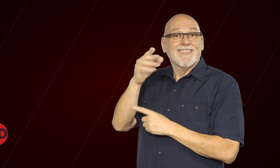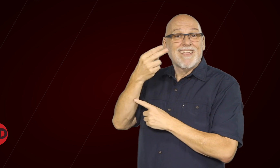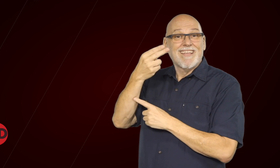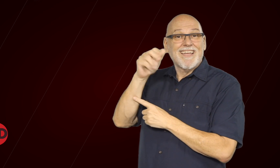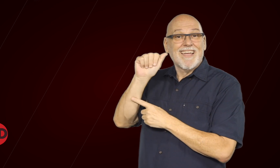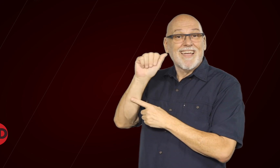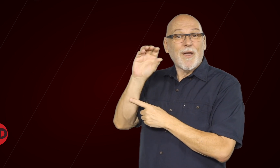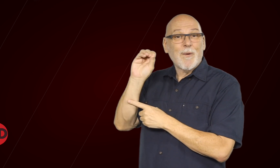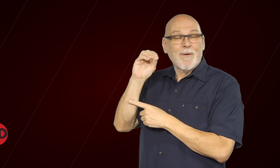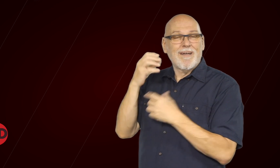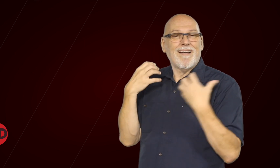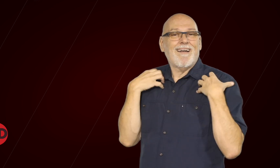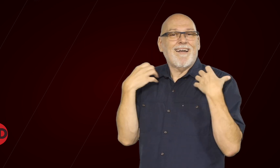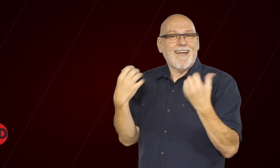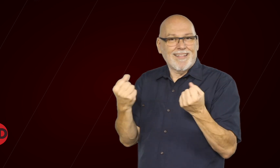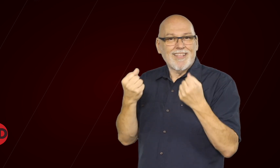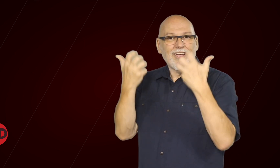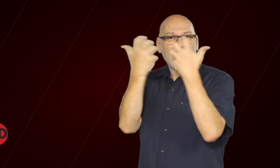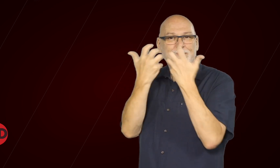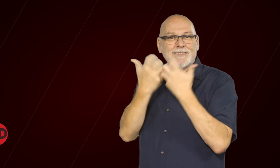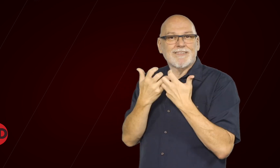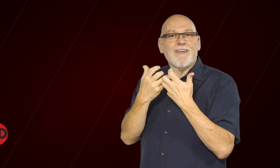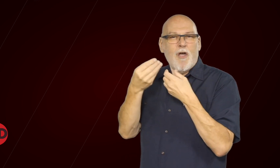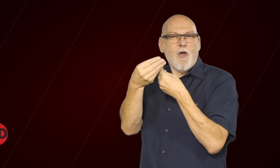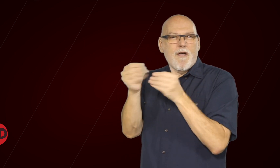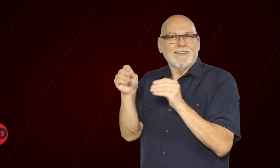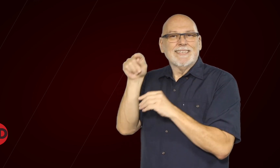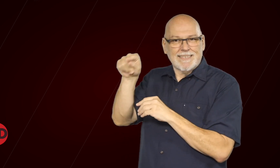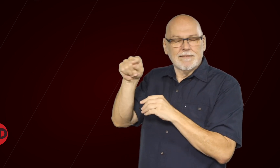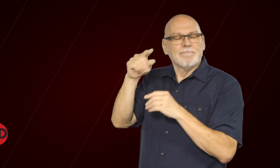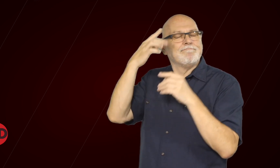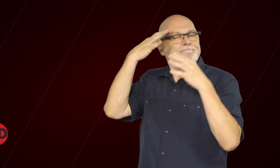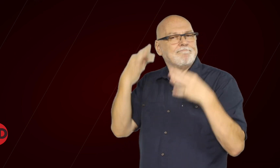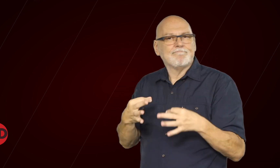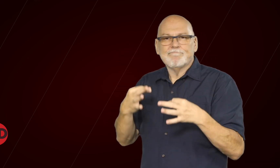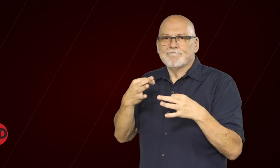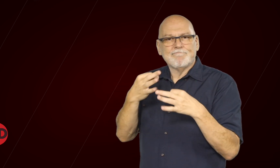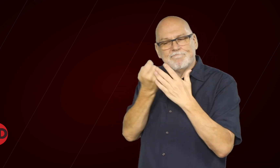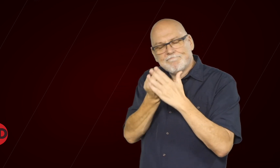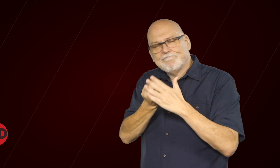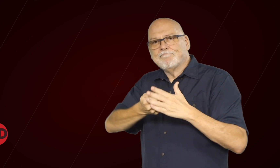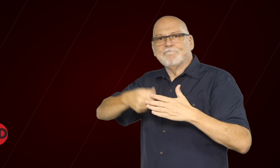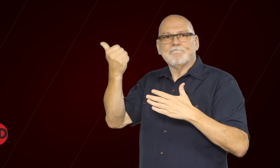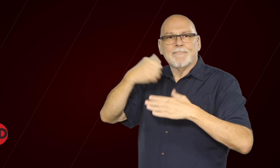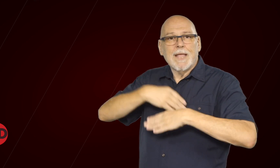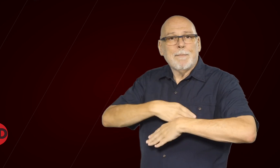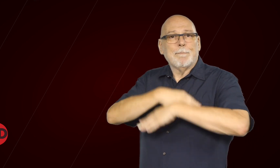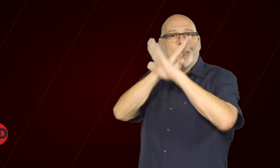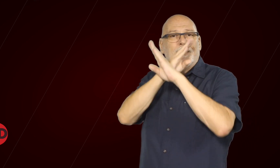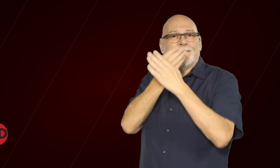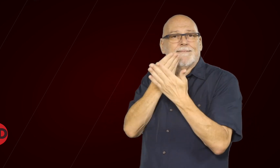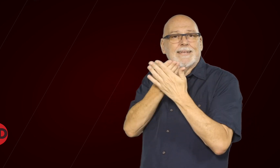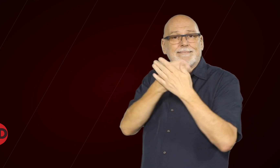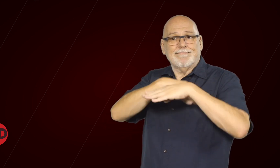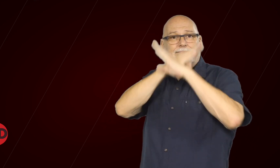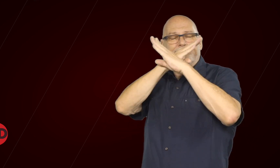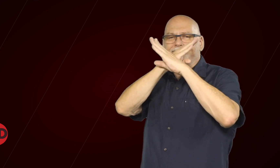Their Health Accommodation Office (HAO) removes financial